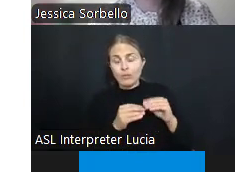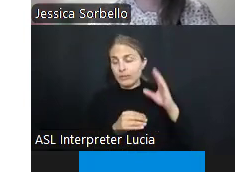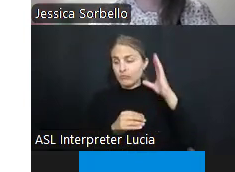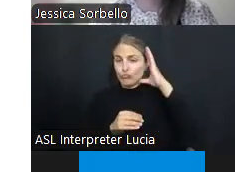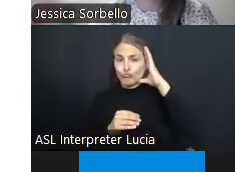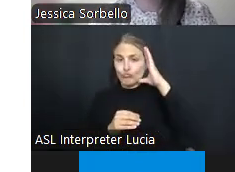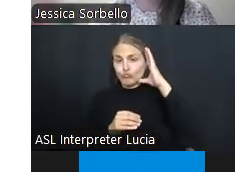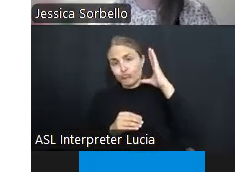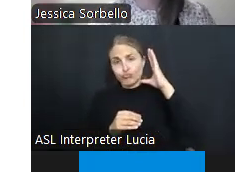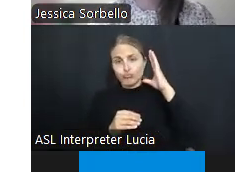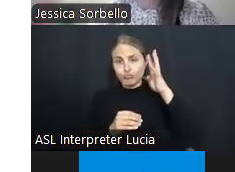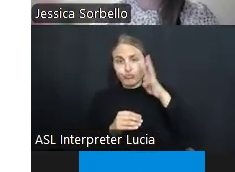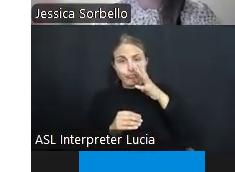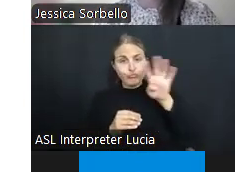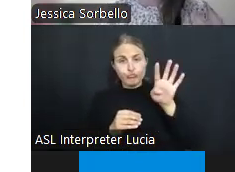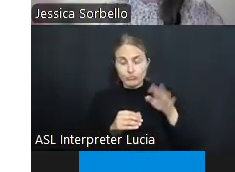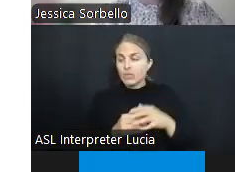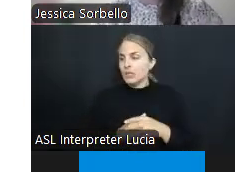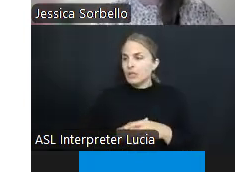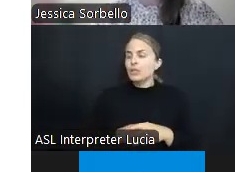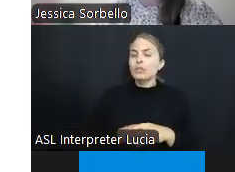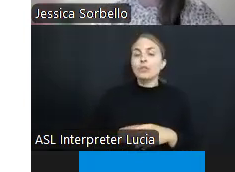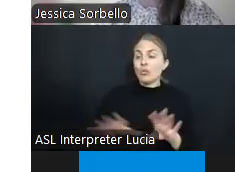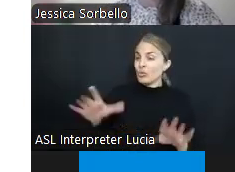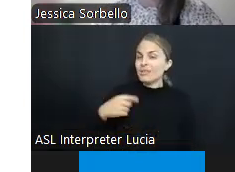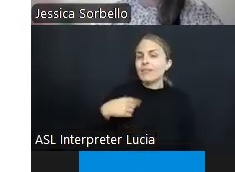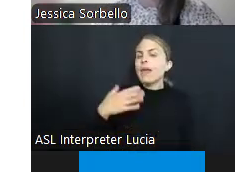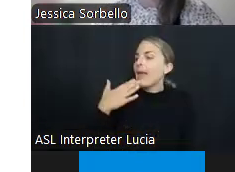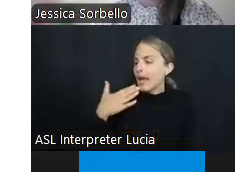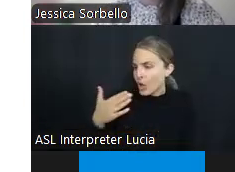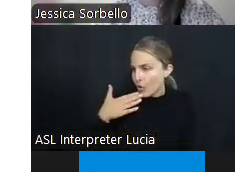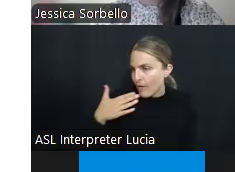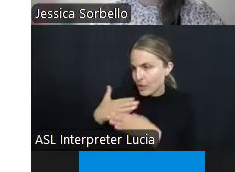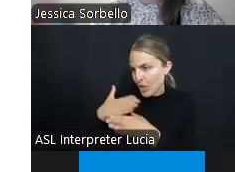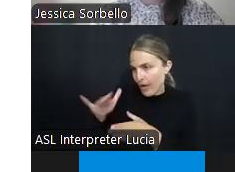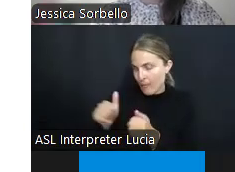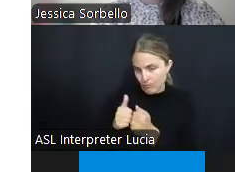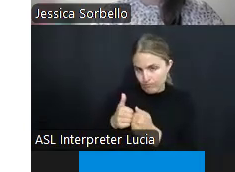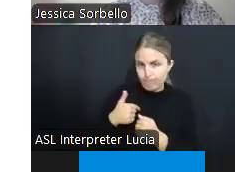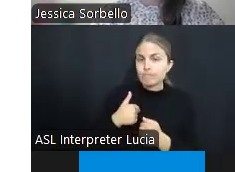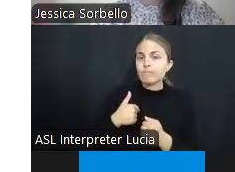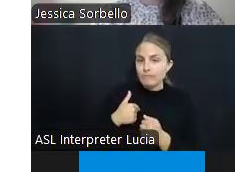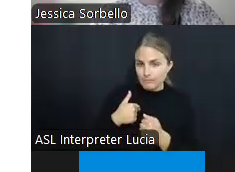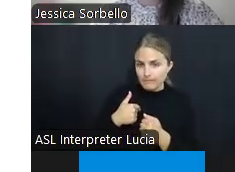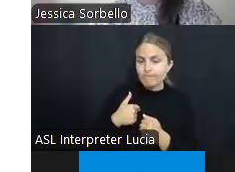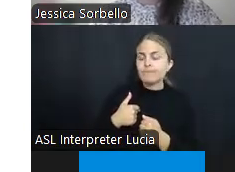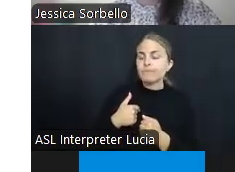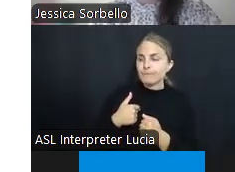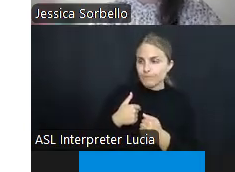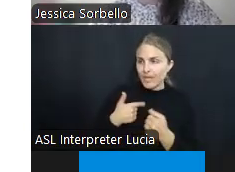and being able to look at what are the risks ? You know, maybe it is sitting down with that